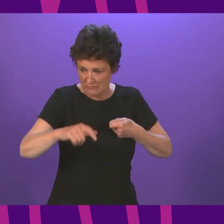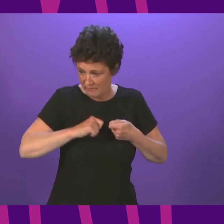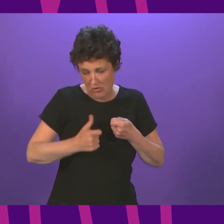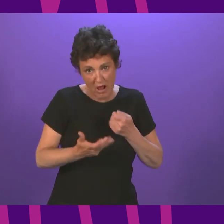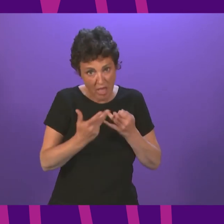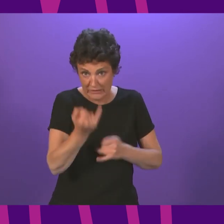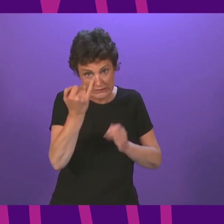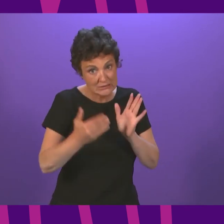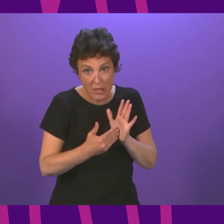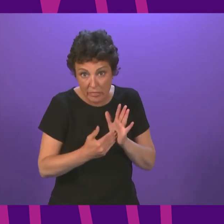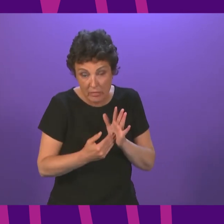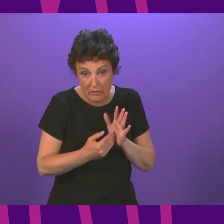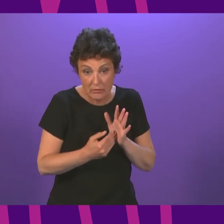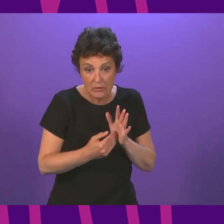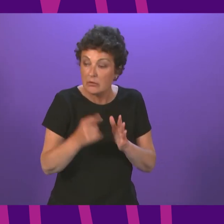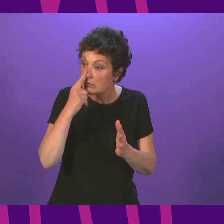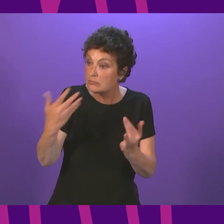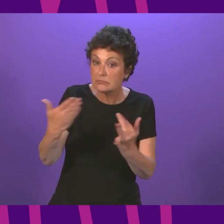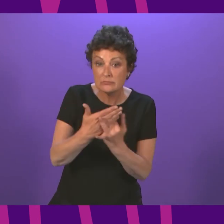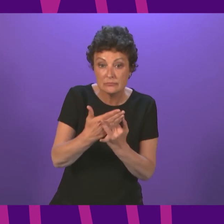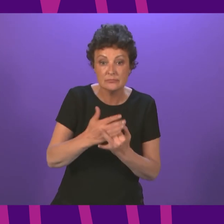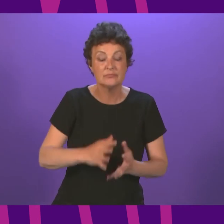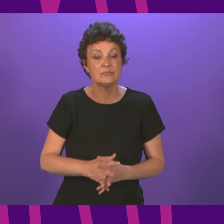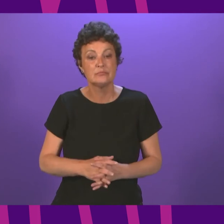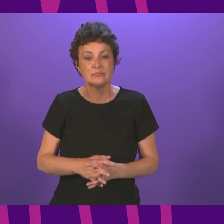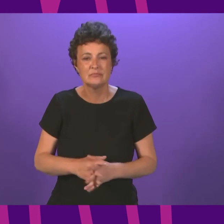drafting of amendments at incredibly short notice. I thank the cabinet secretary, who